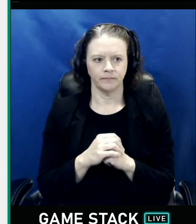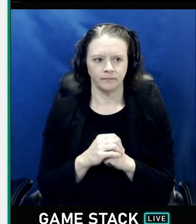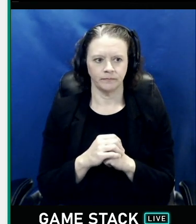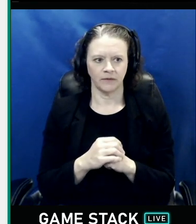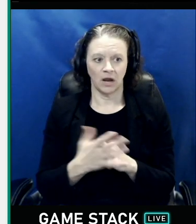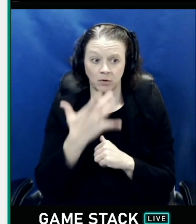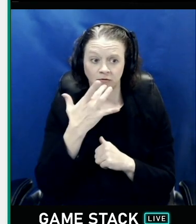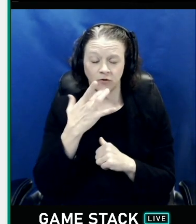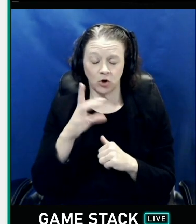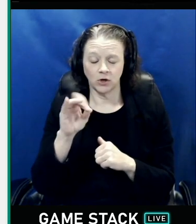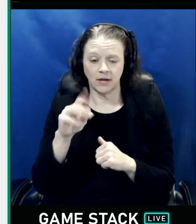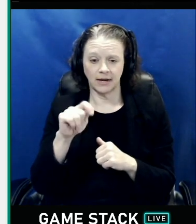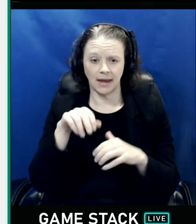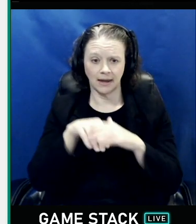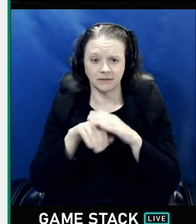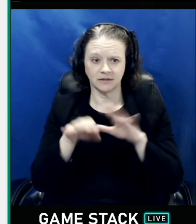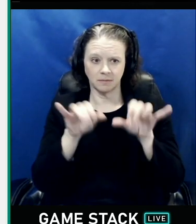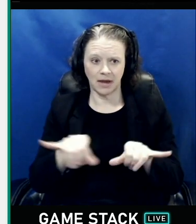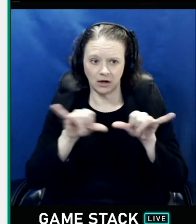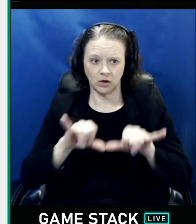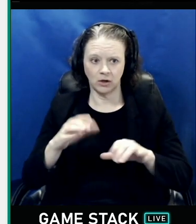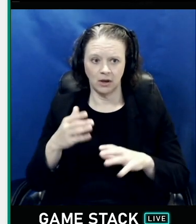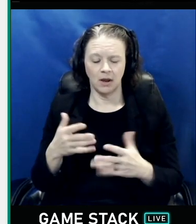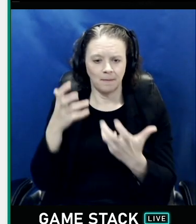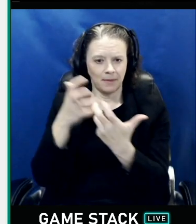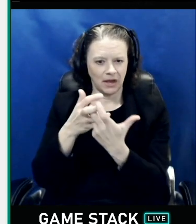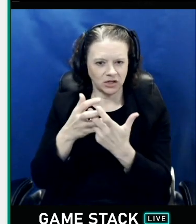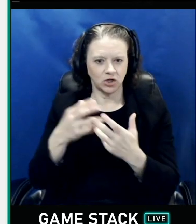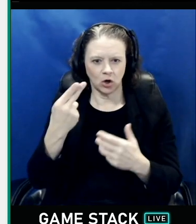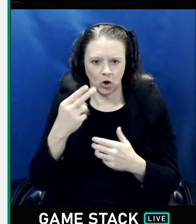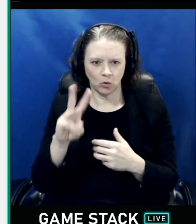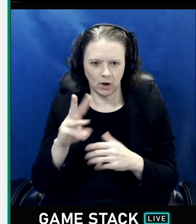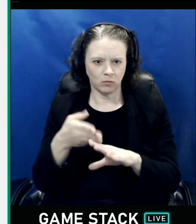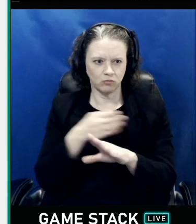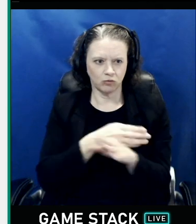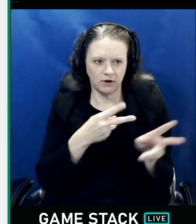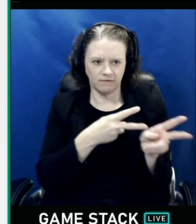Prefer data access patterns matching hardware prefetcher behaviors, especially for streaming and stride.